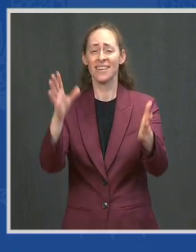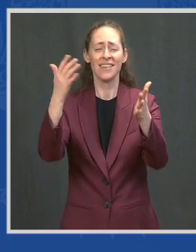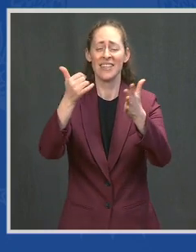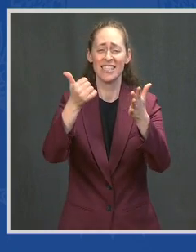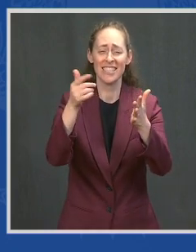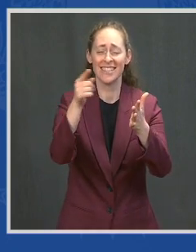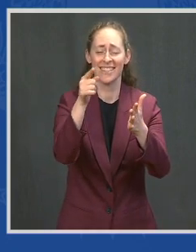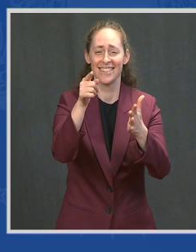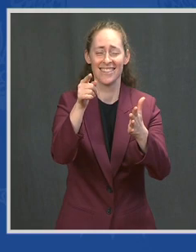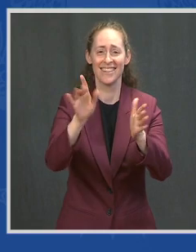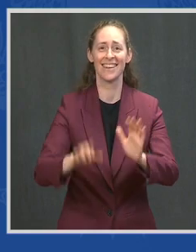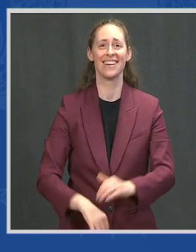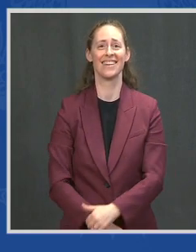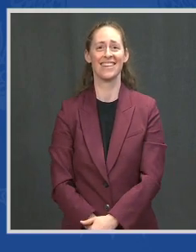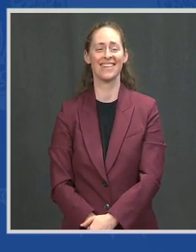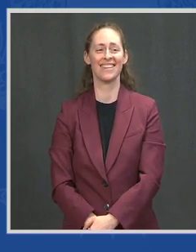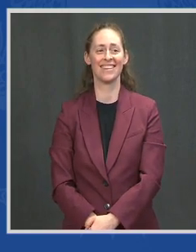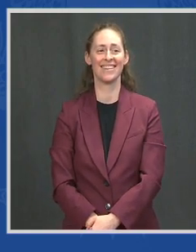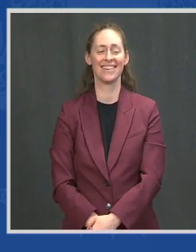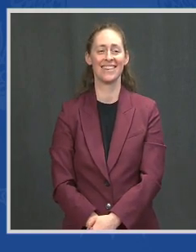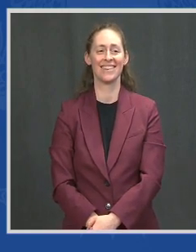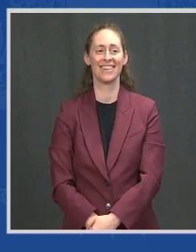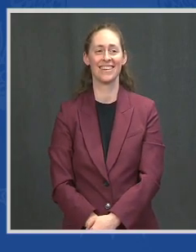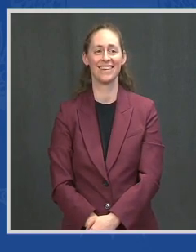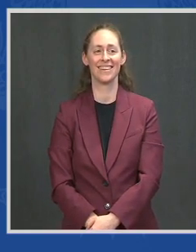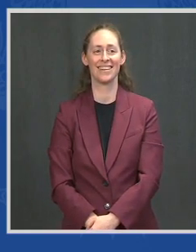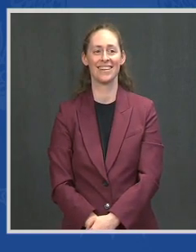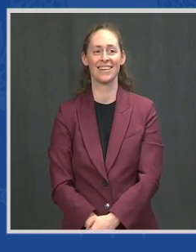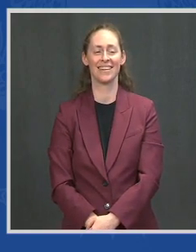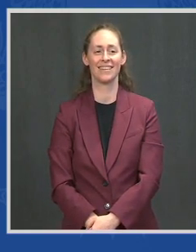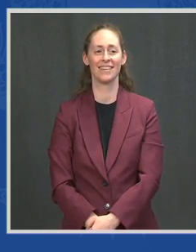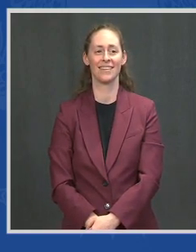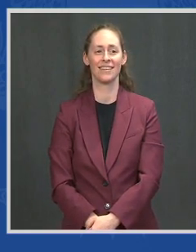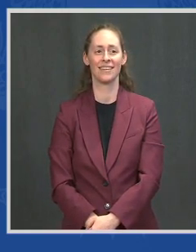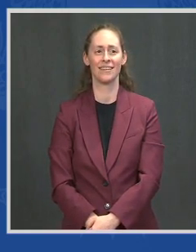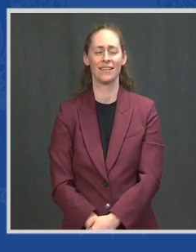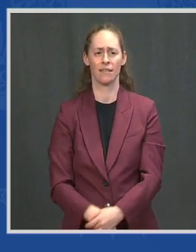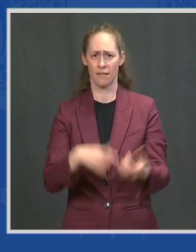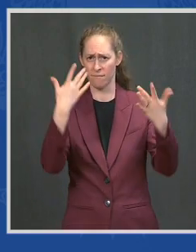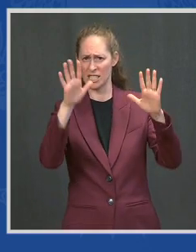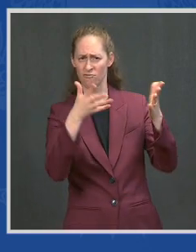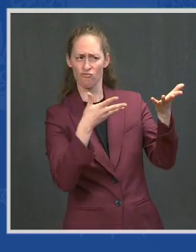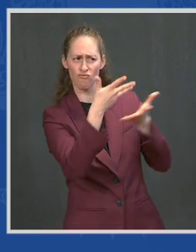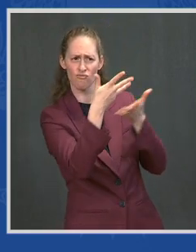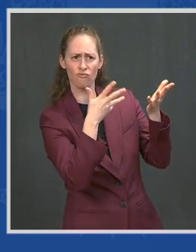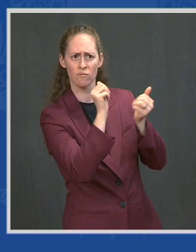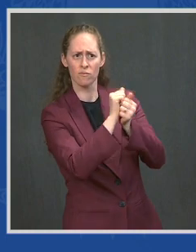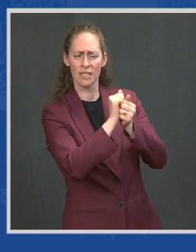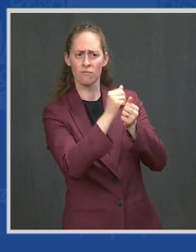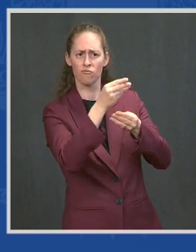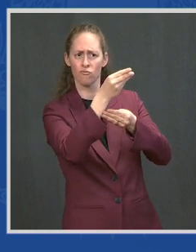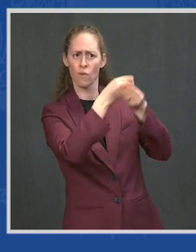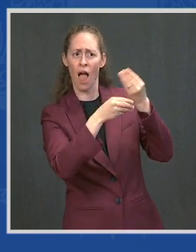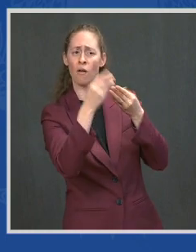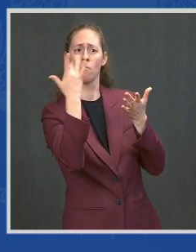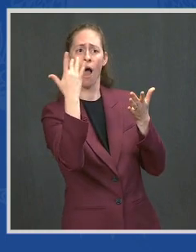to your trade representative, yet, Katherine Tai about the issue of issuing waivers on vaccine patents? Is that something you would support?